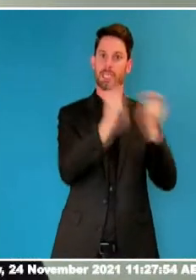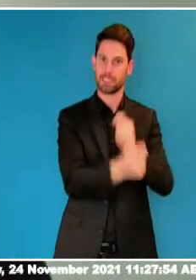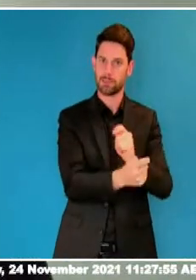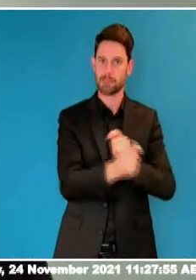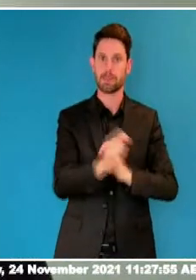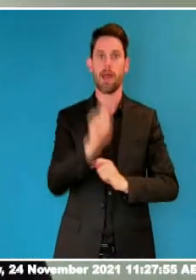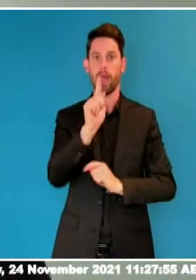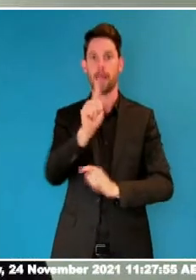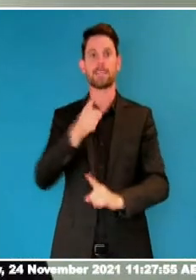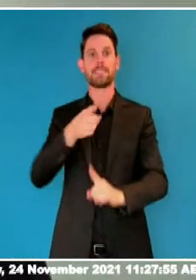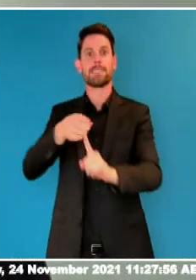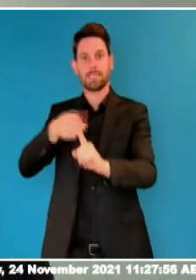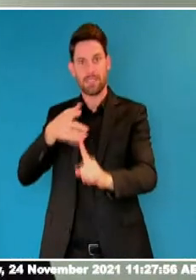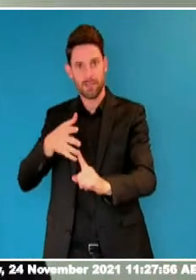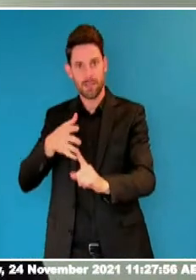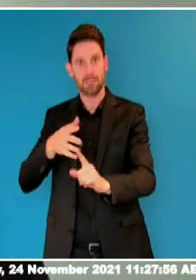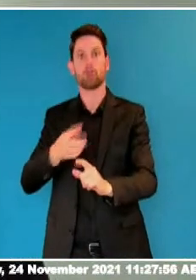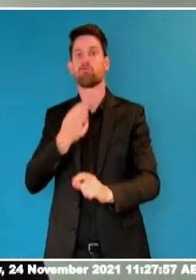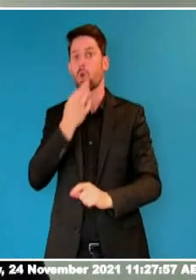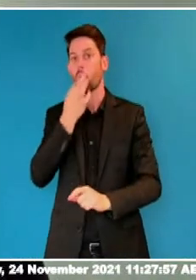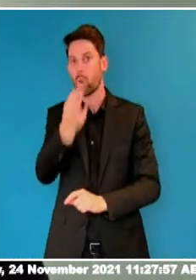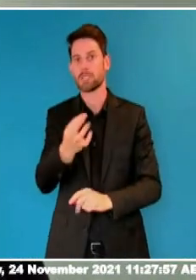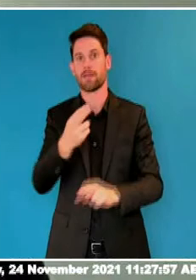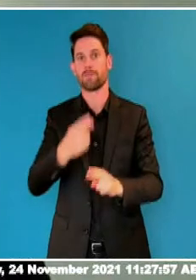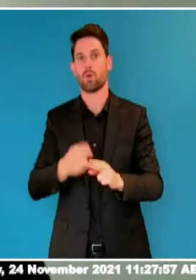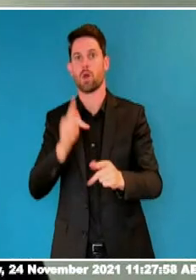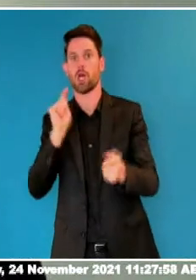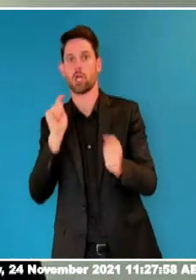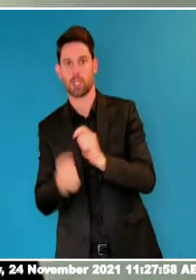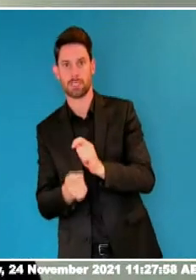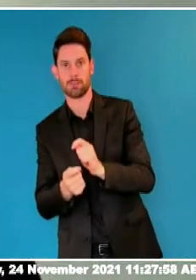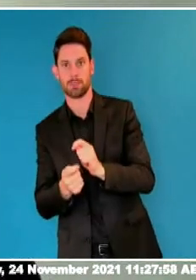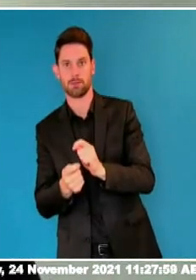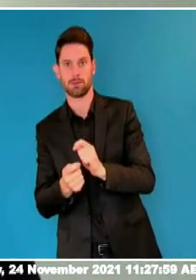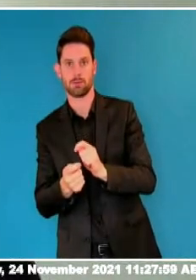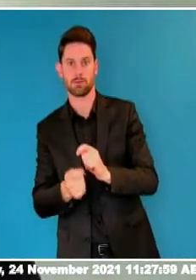madeÂ requests for adjustments made by people in addition to those universal